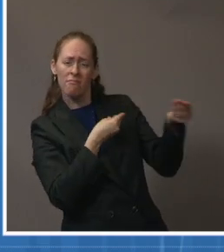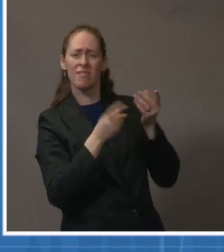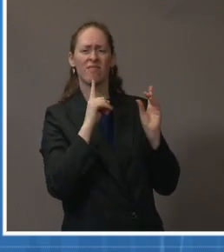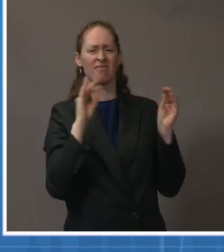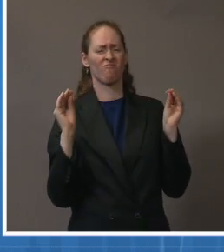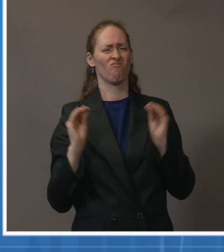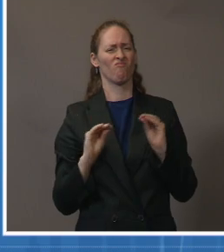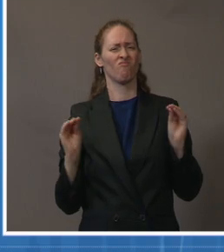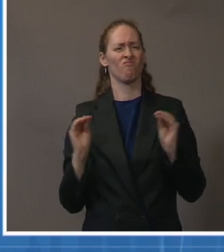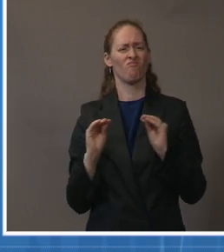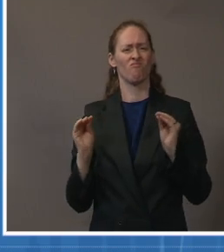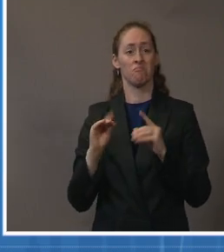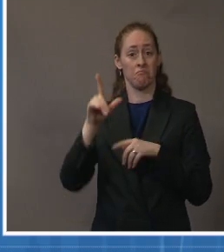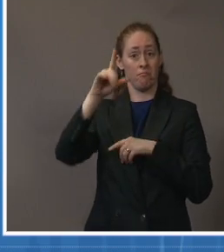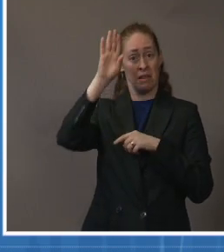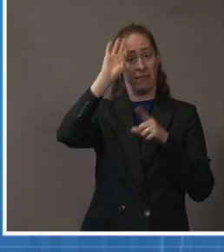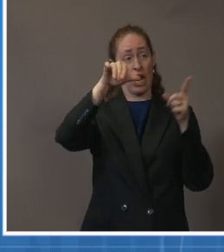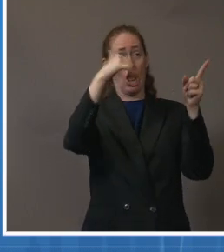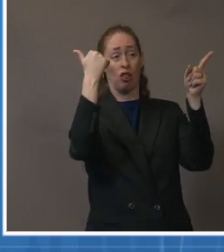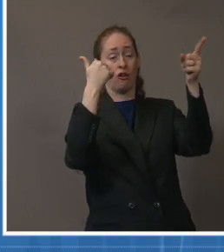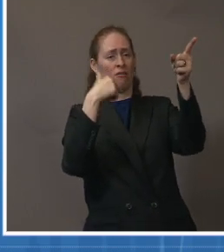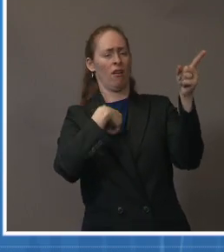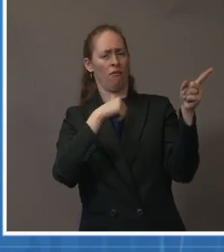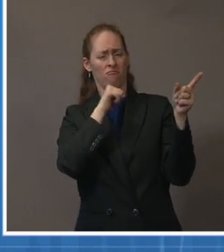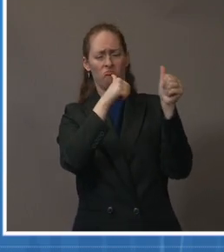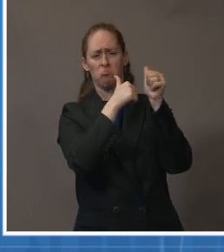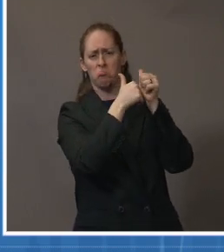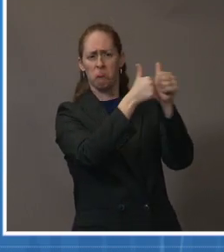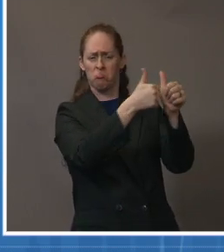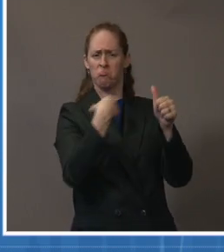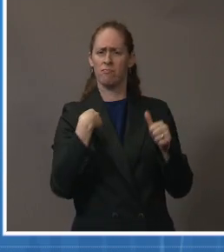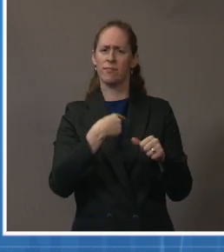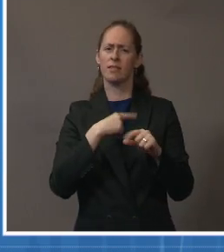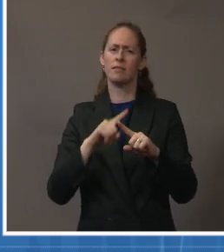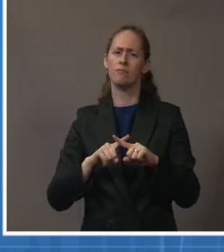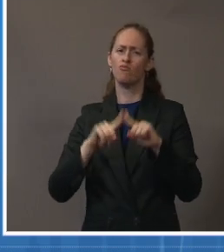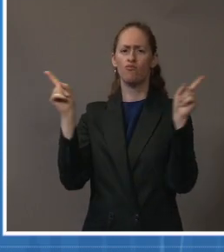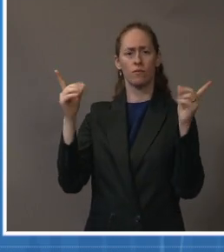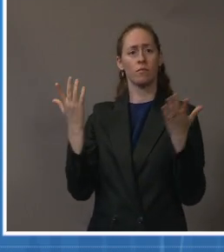We are doing none of those things. These are doses that are being given -- donated free and clear --